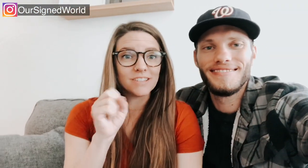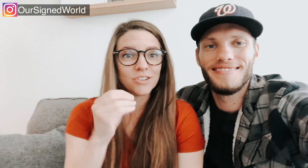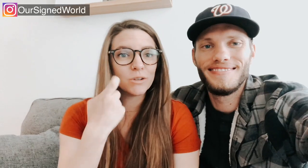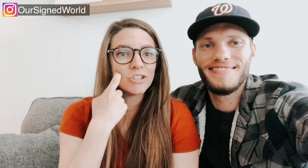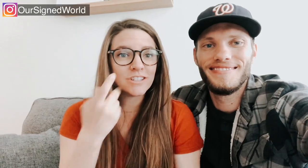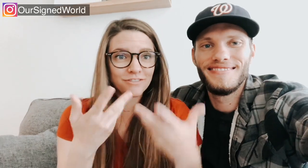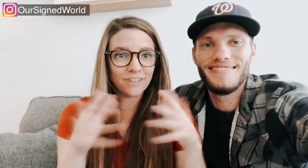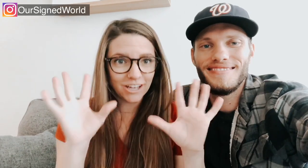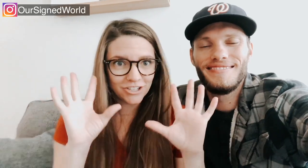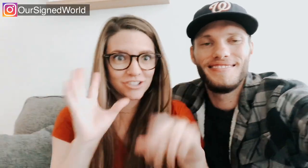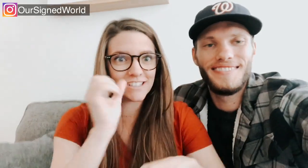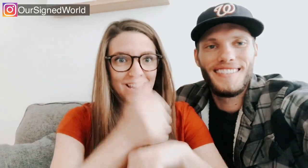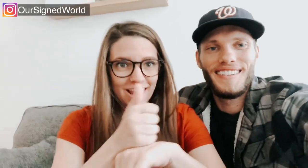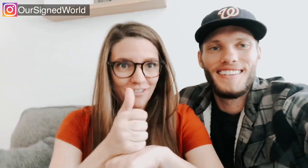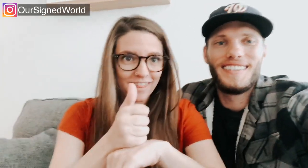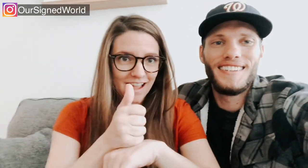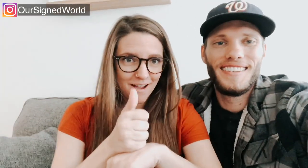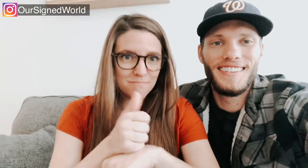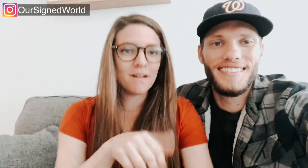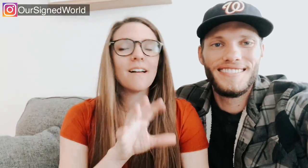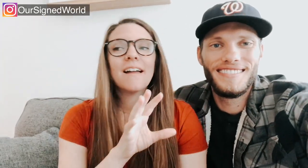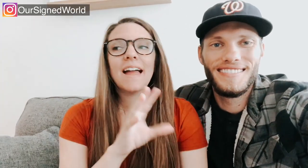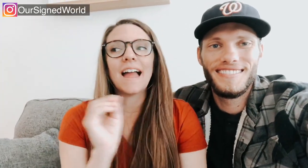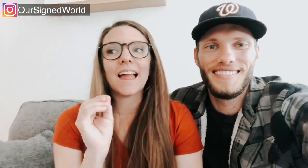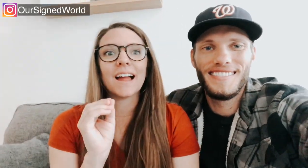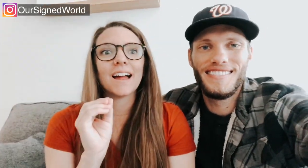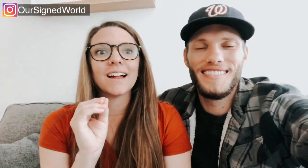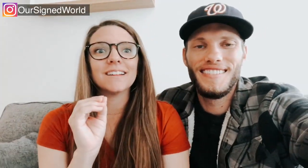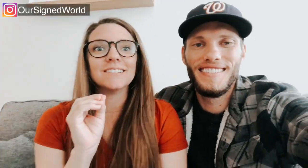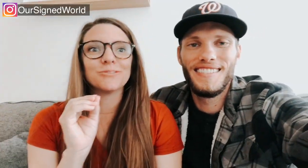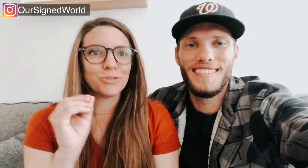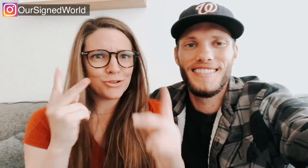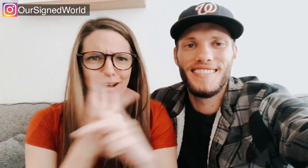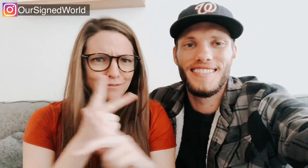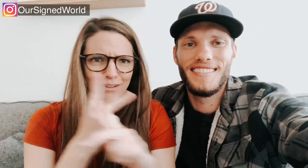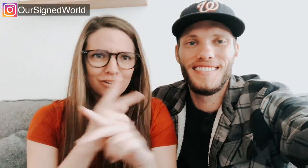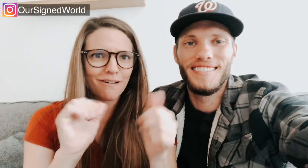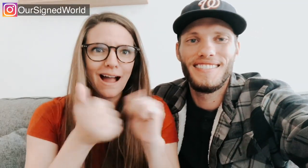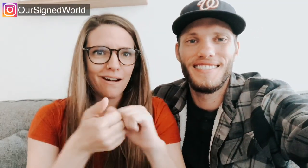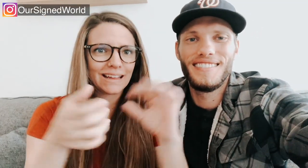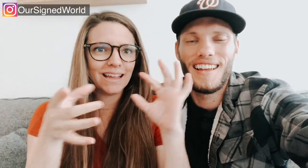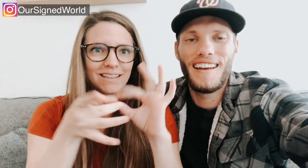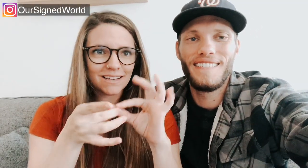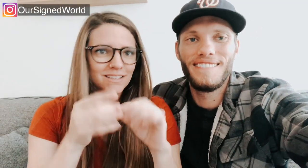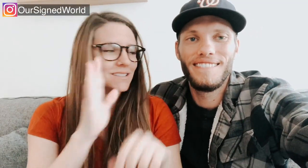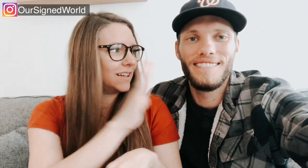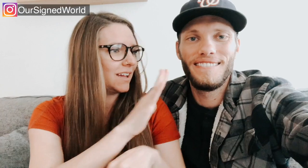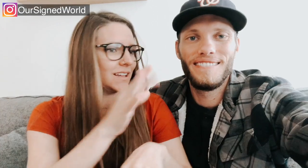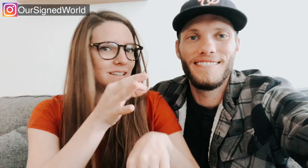So we just finished setting everything up and we were trying to figure out how to connect it to his